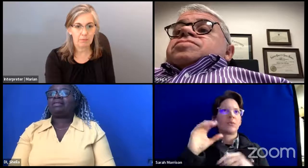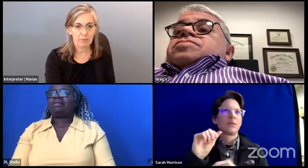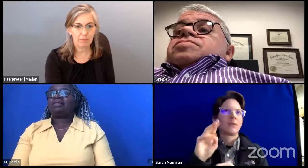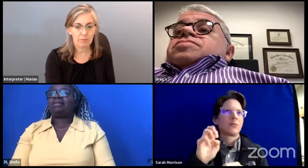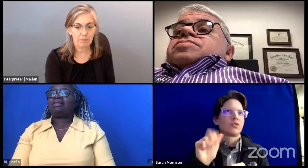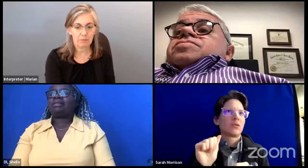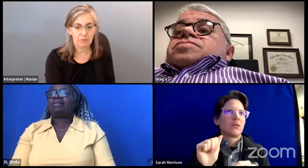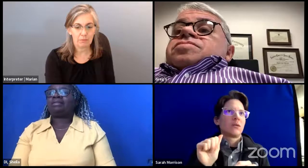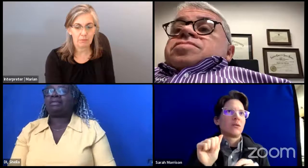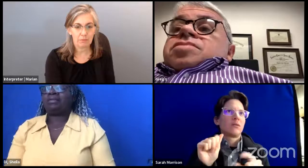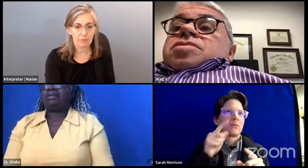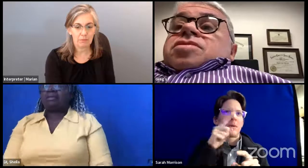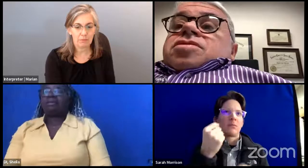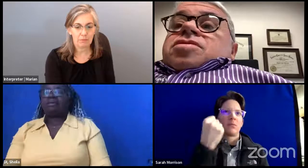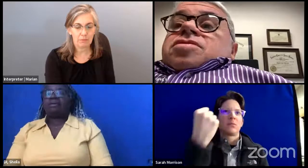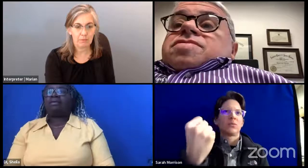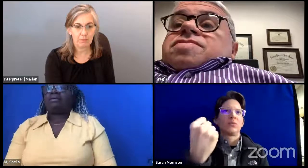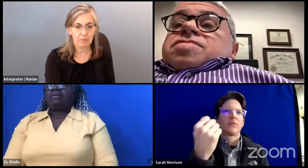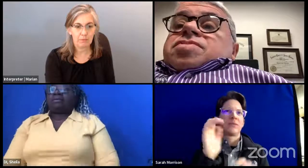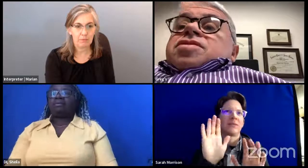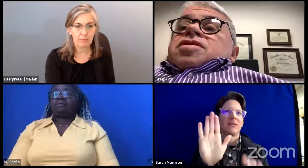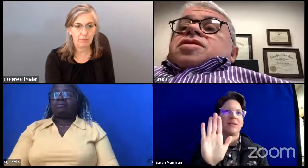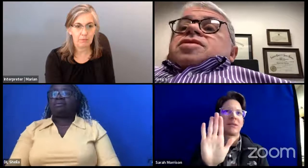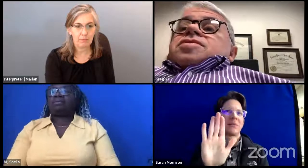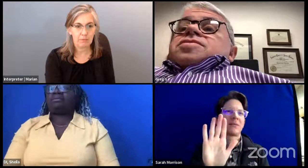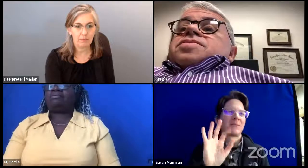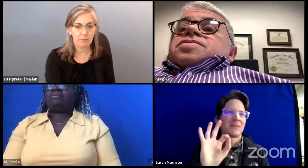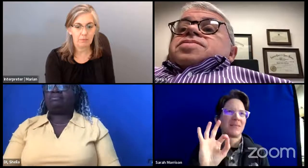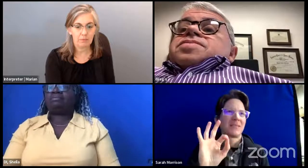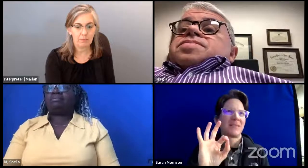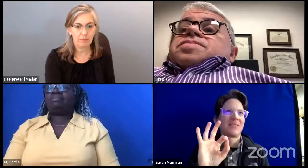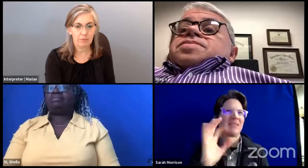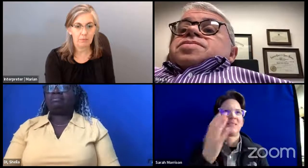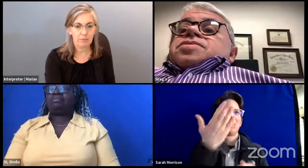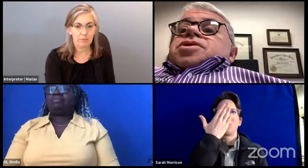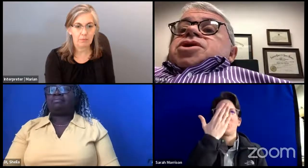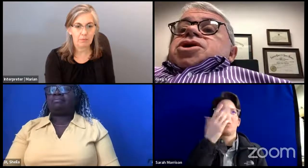Her body position is a bit too close to the screen.